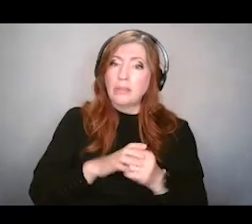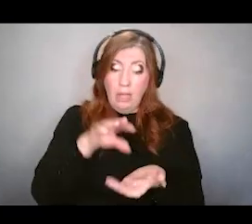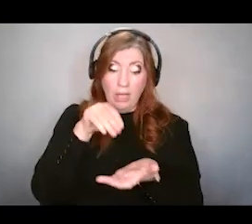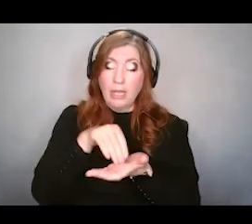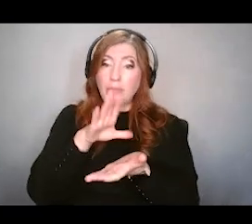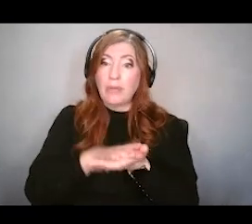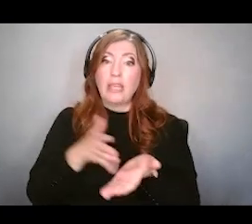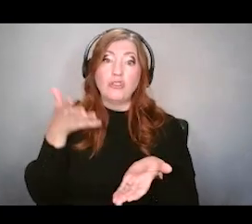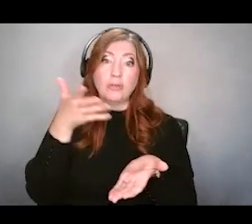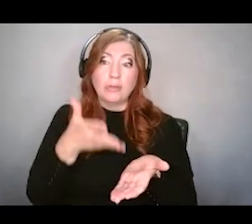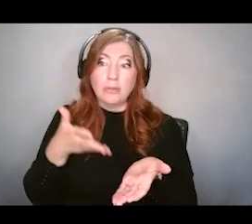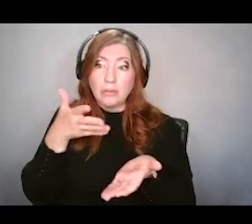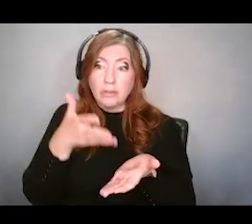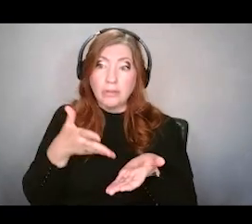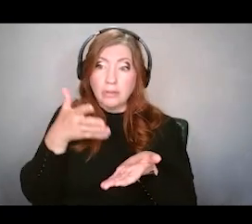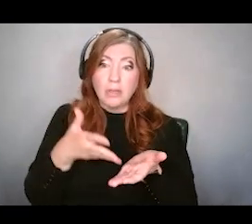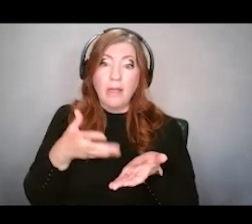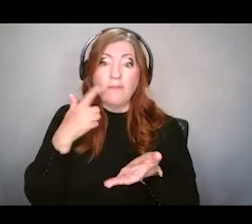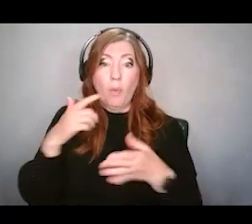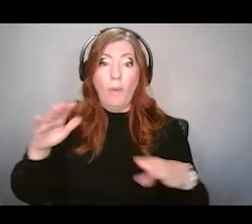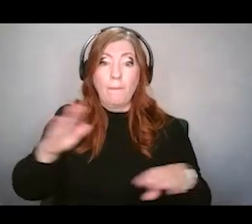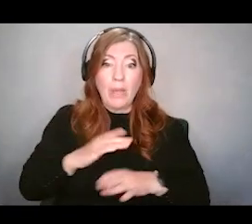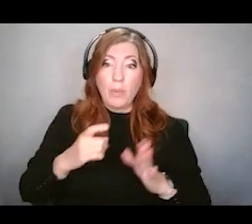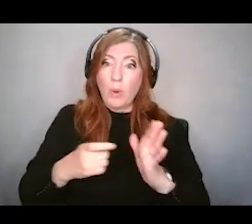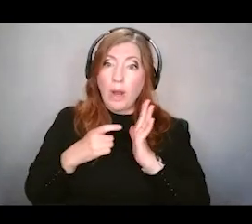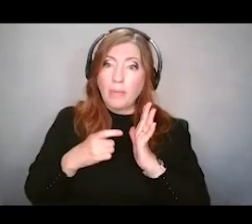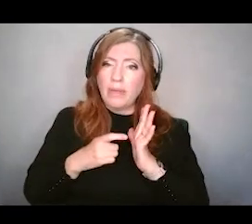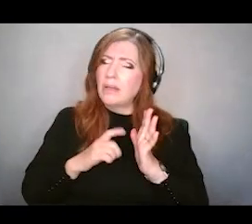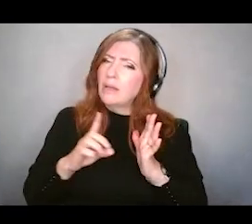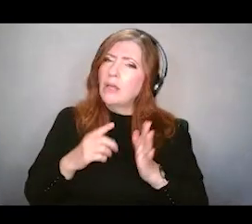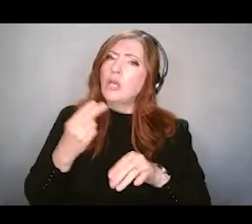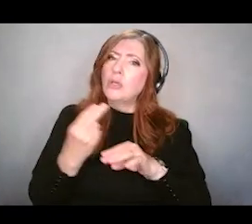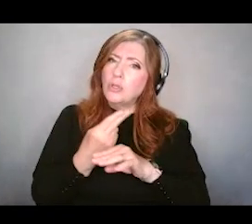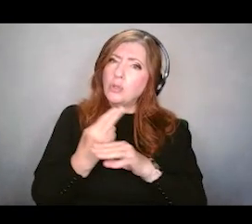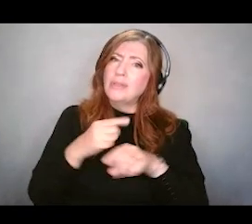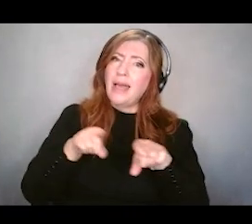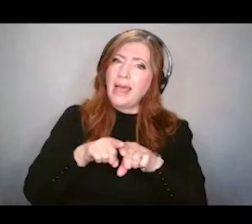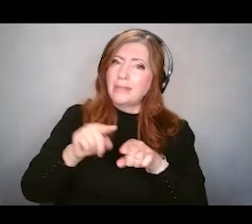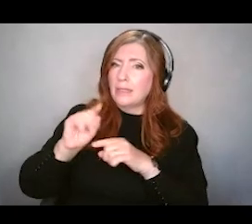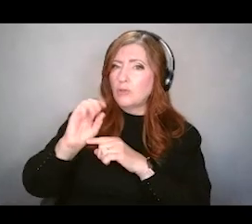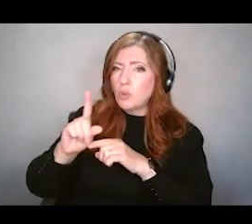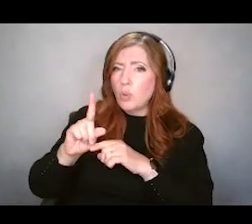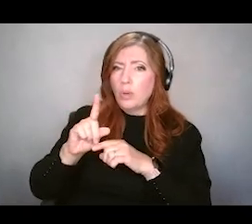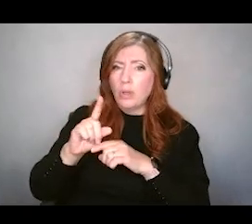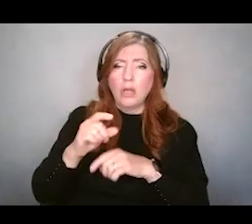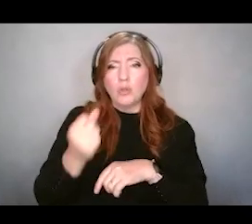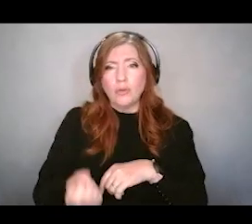requirement. Use it as a tool to understand the person in front of you. What supports they need,